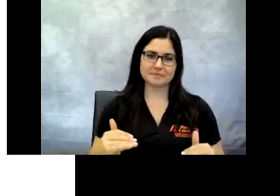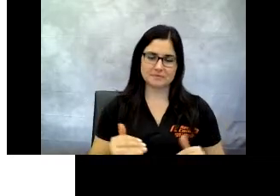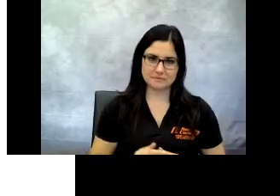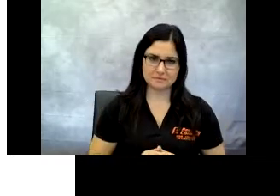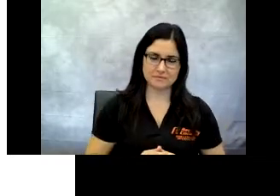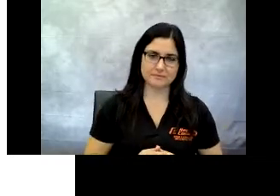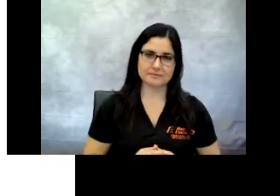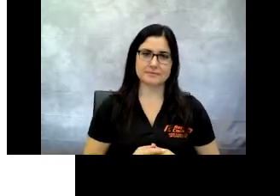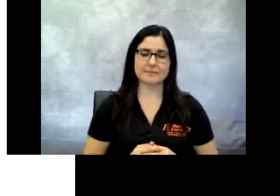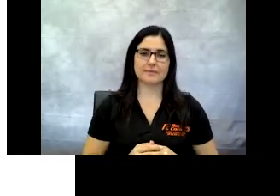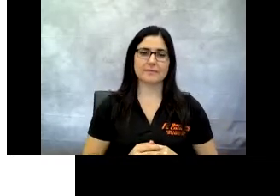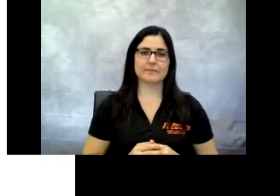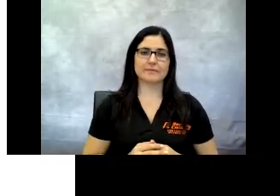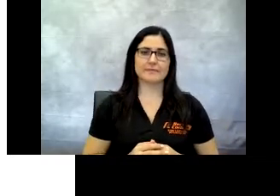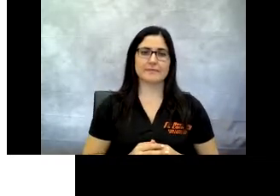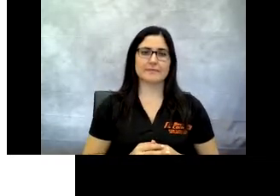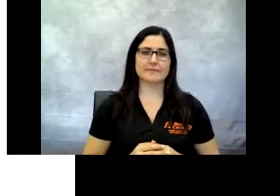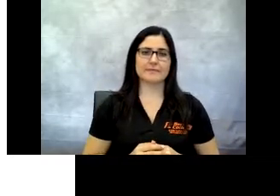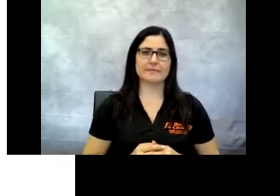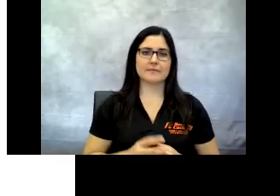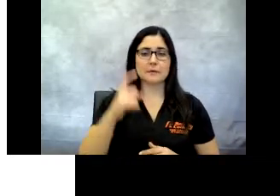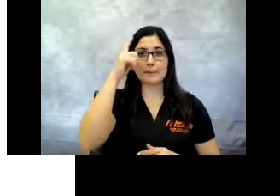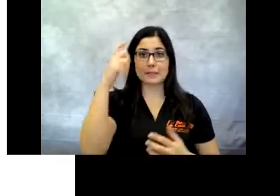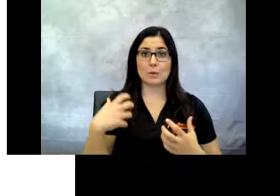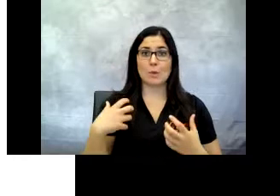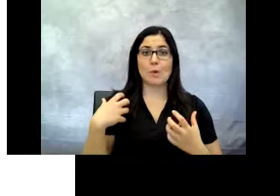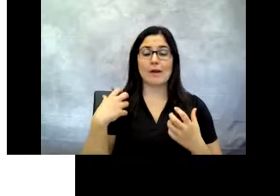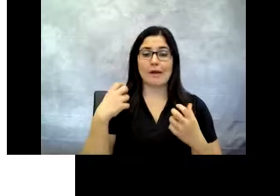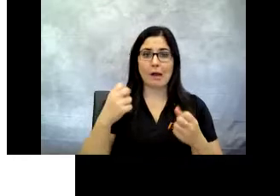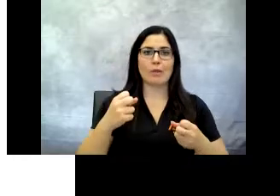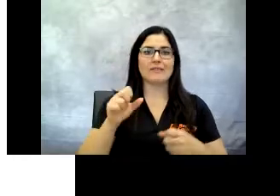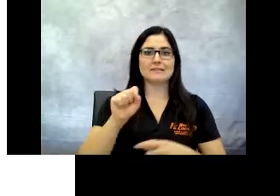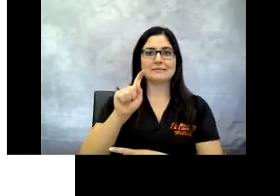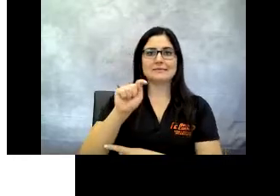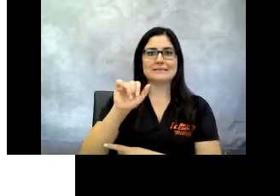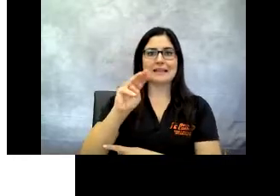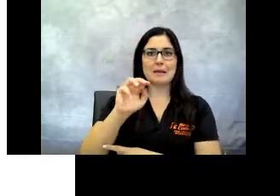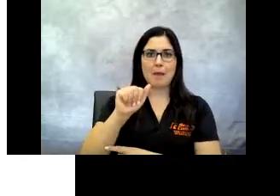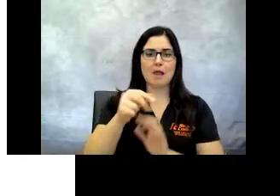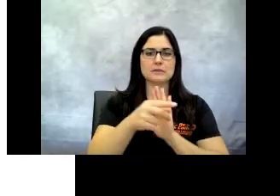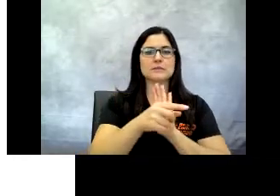So as we look at mental health stigma, there's other groups that are subjected to mental health stigma.